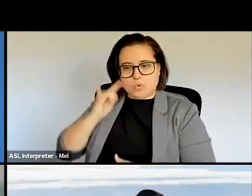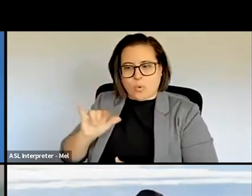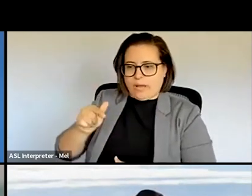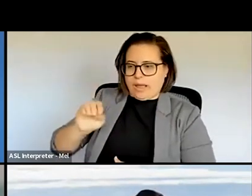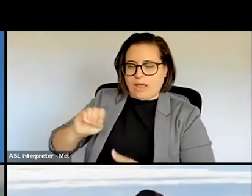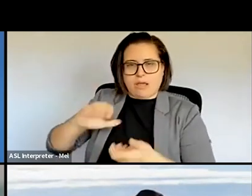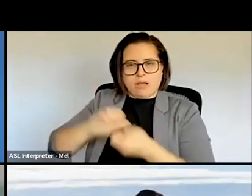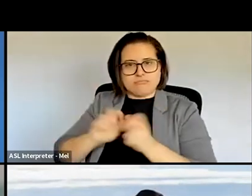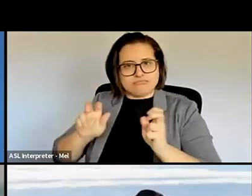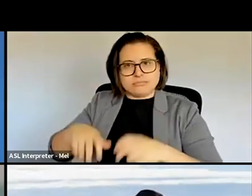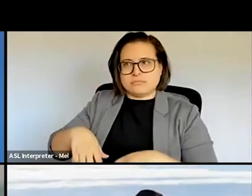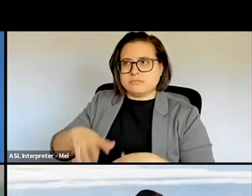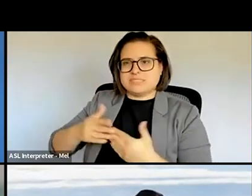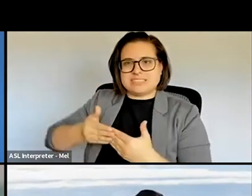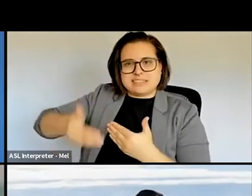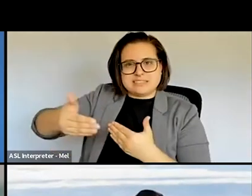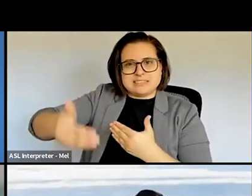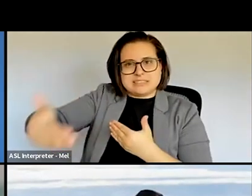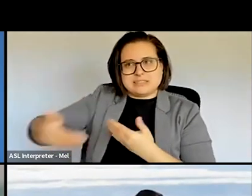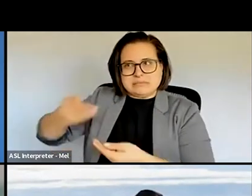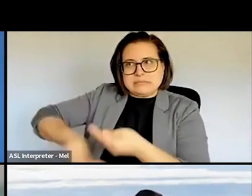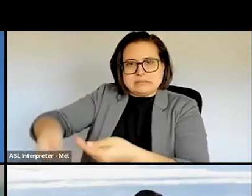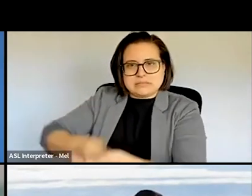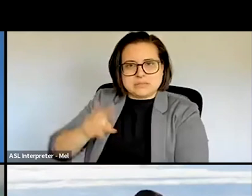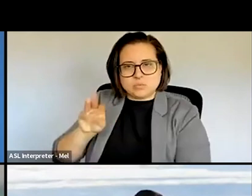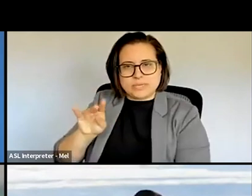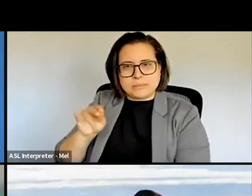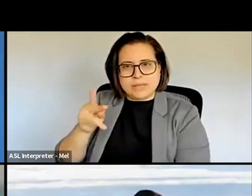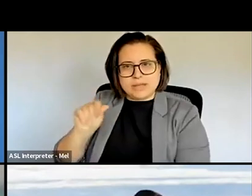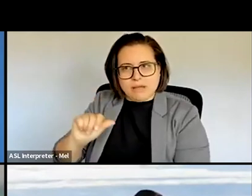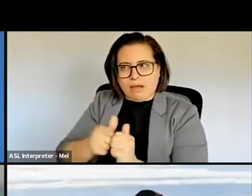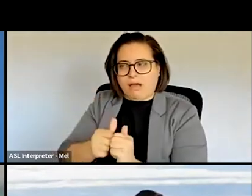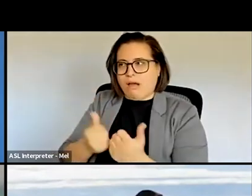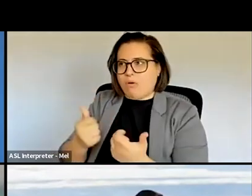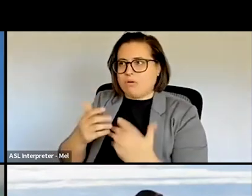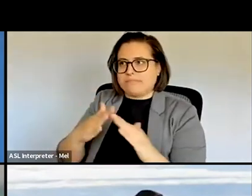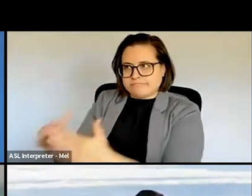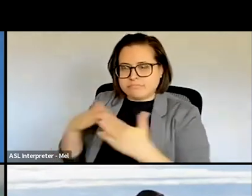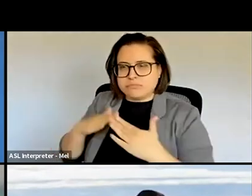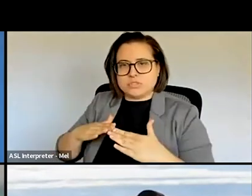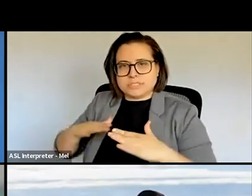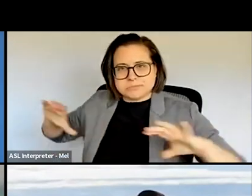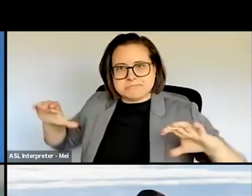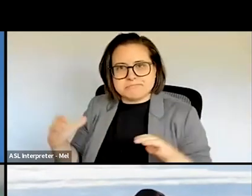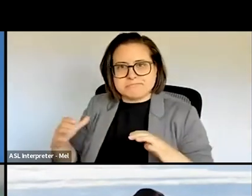will be like, how we will create the crowdsource and community efforts that resolve disputes and